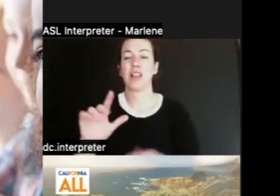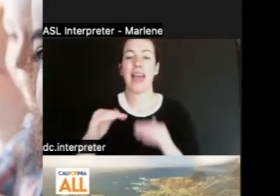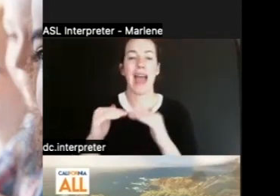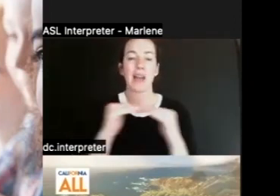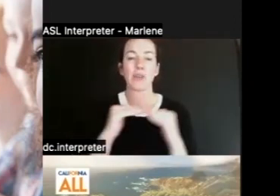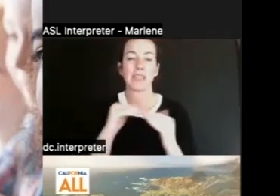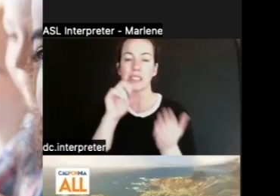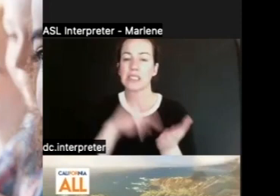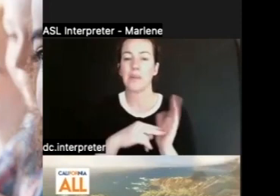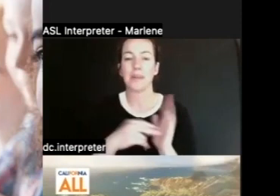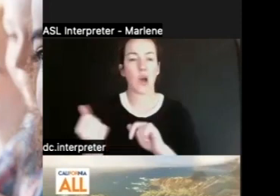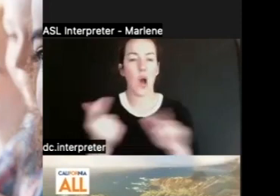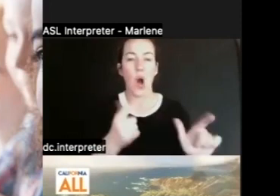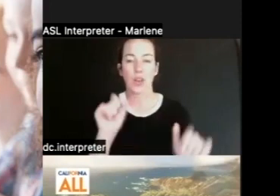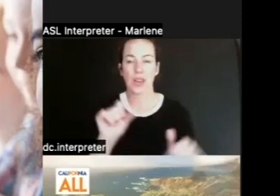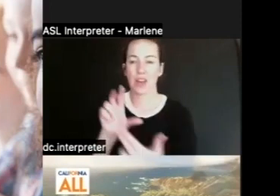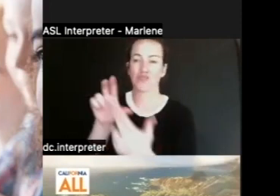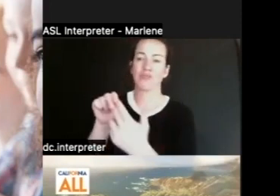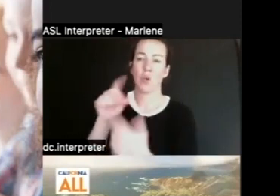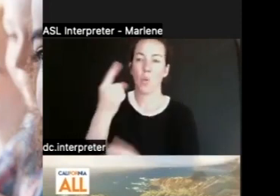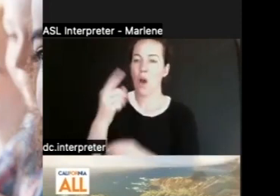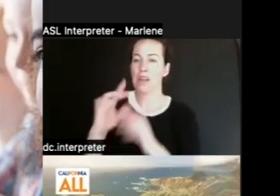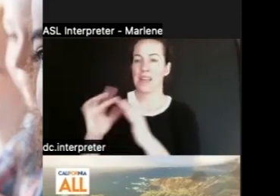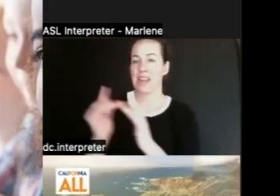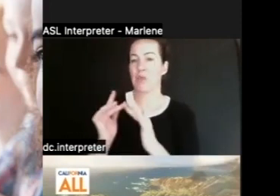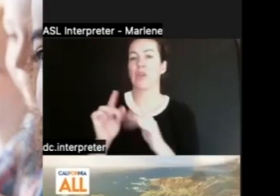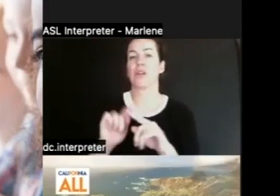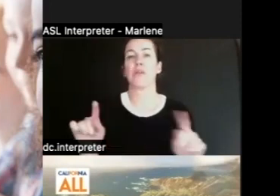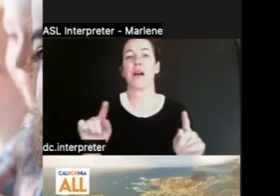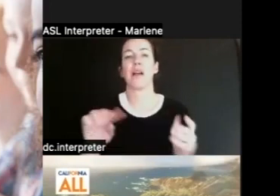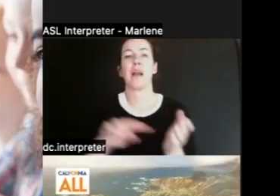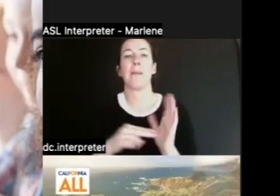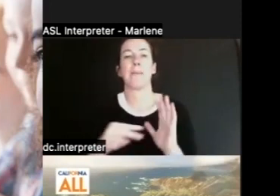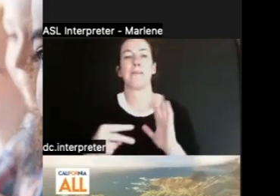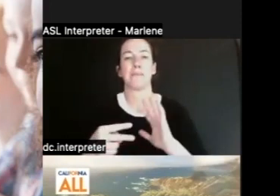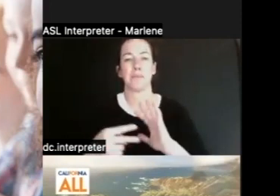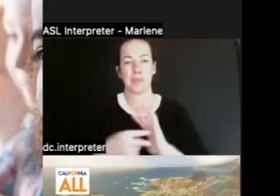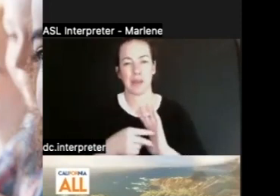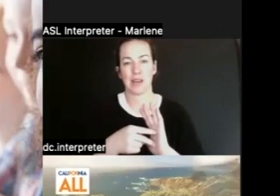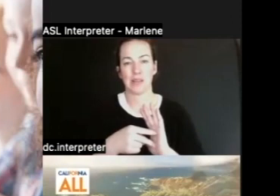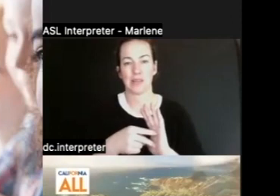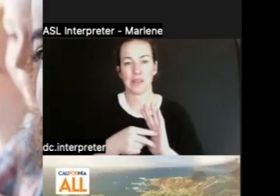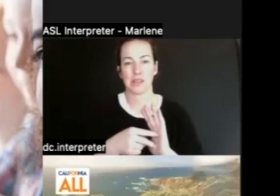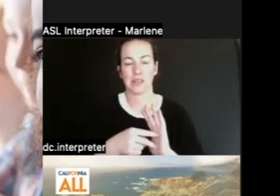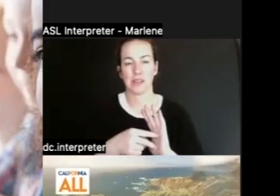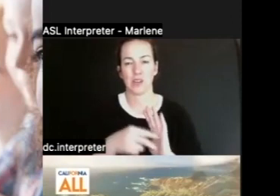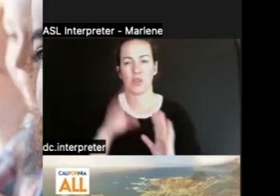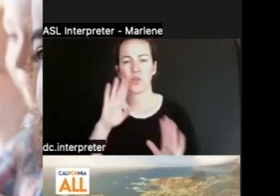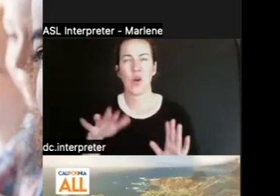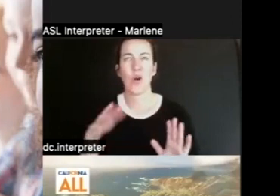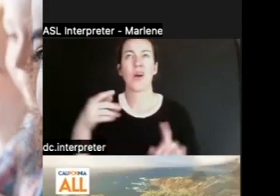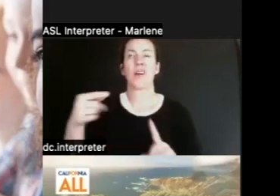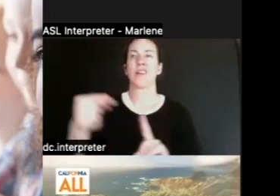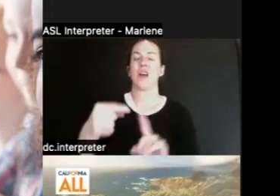subscribe to a network but that that. And I was why? What we're saying is you can get sort of